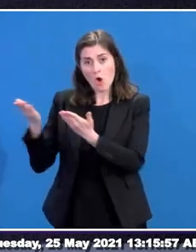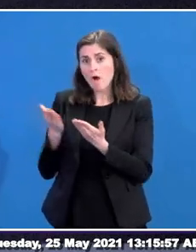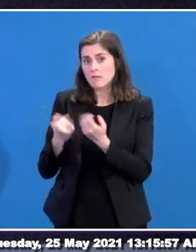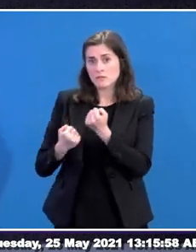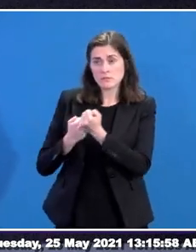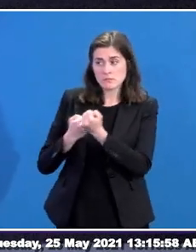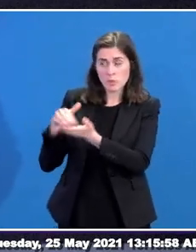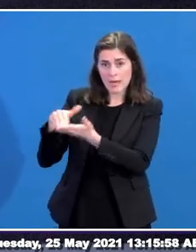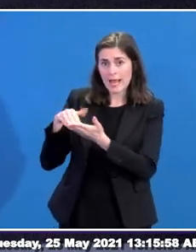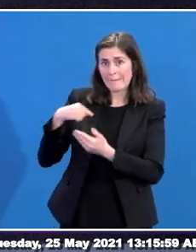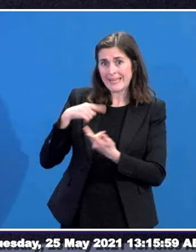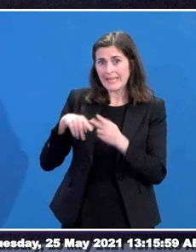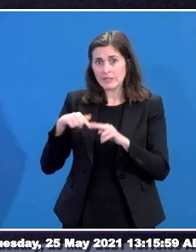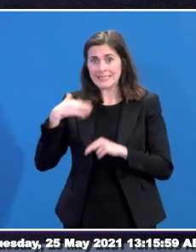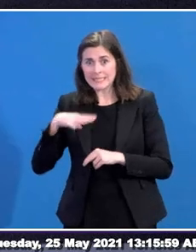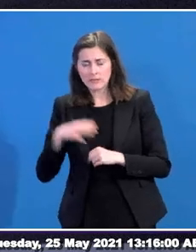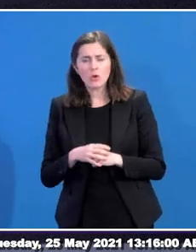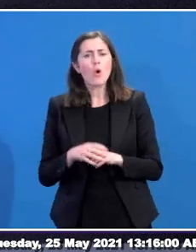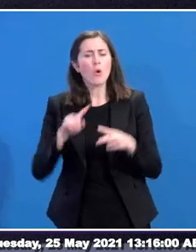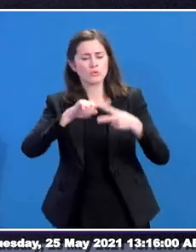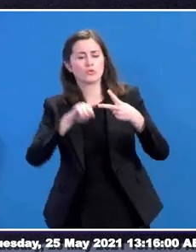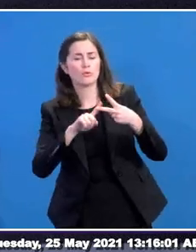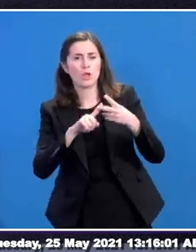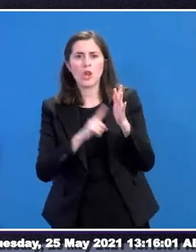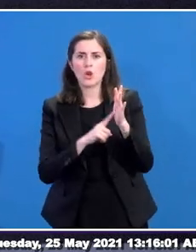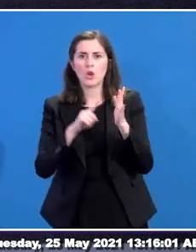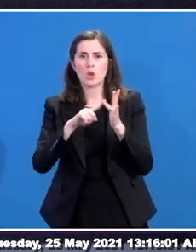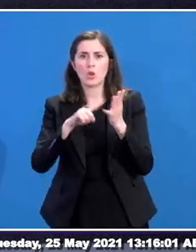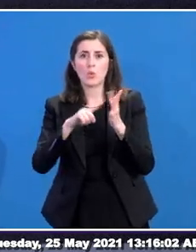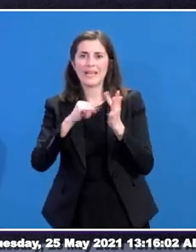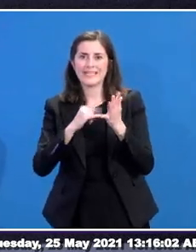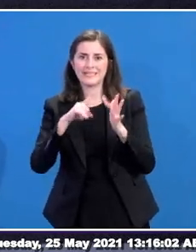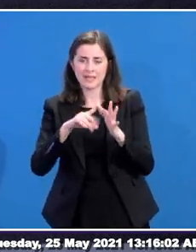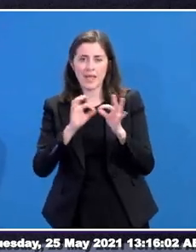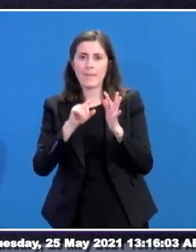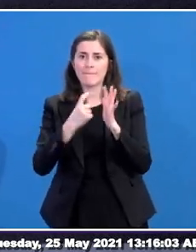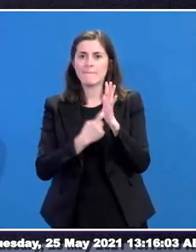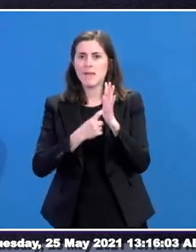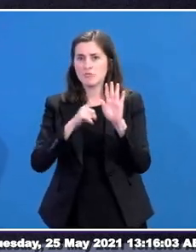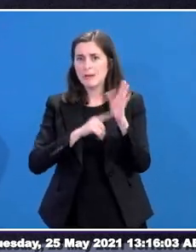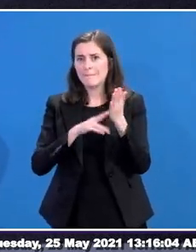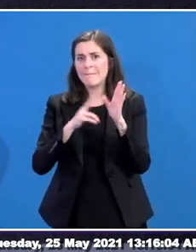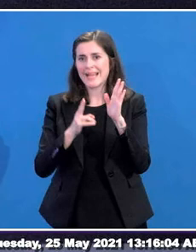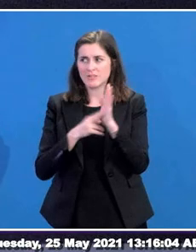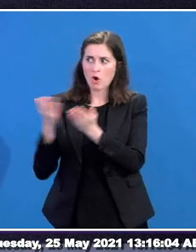And the Client Safeguarding Manager, as I said, that she did say, you know, if there's anything we can do.